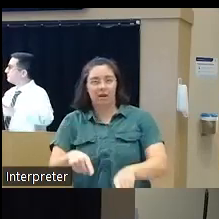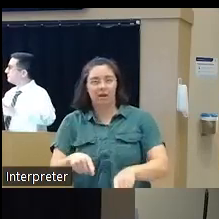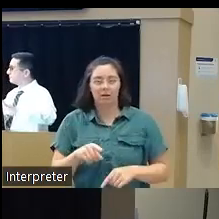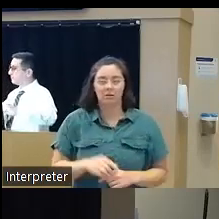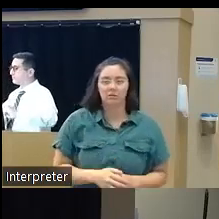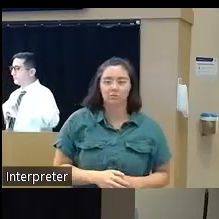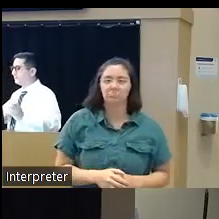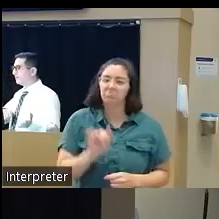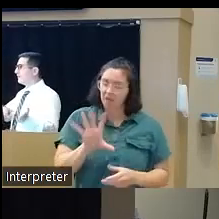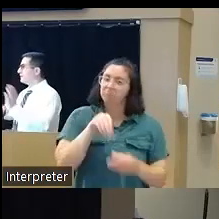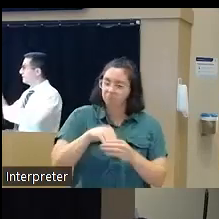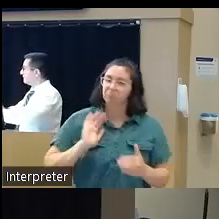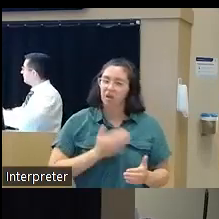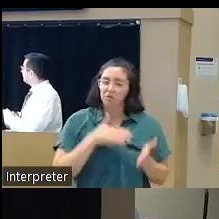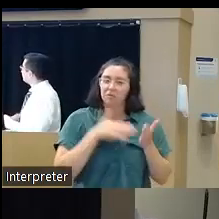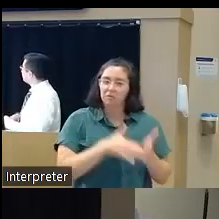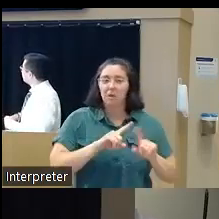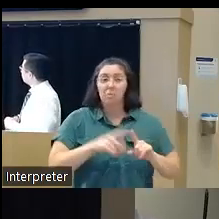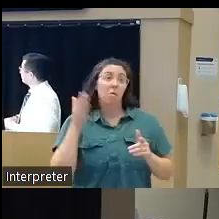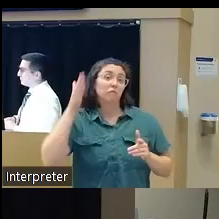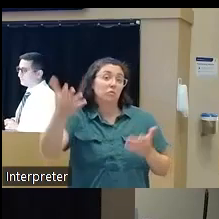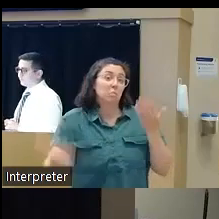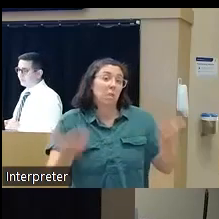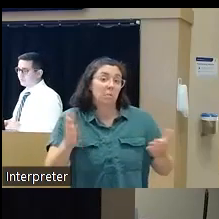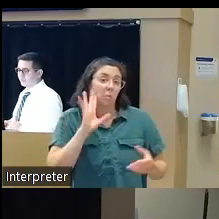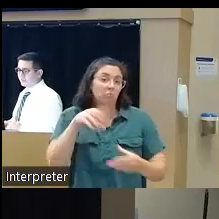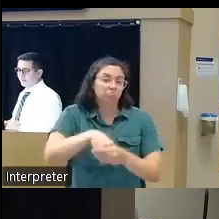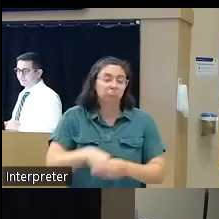built into our study but definitely future studies will include information like that